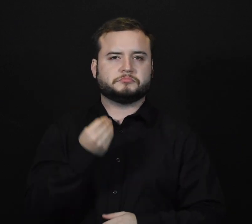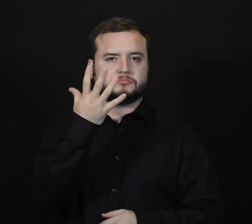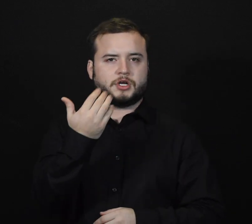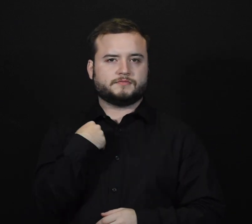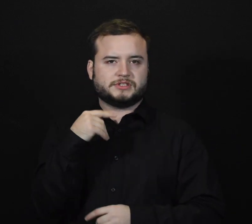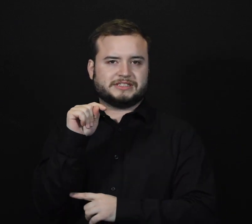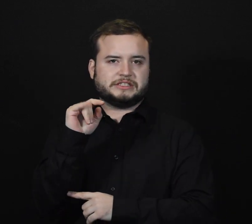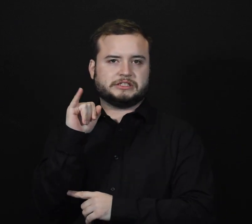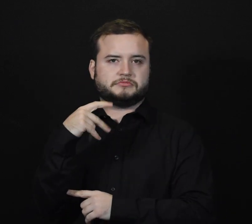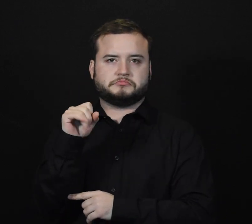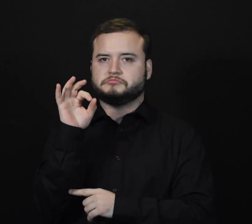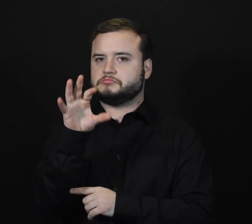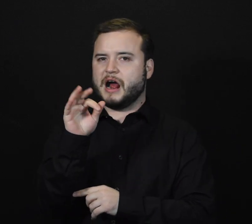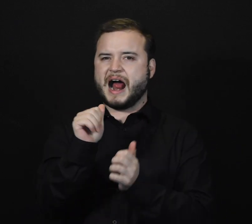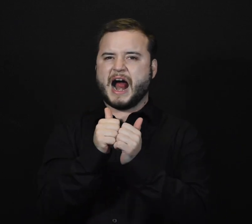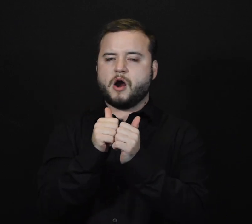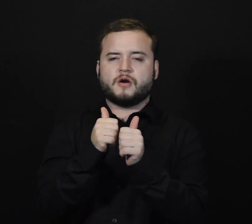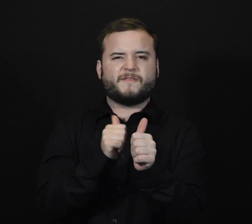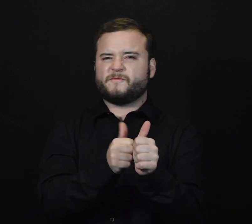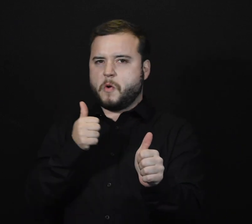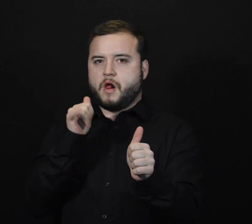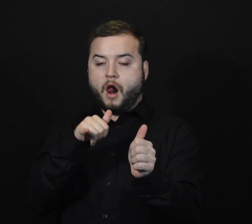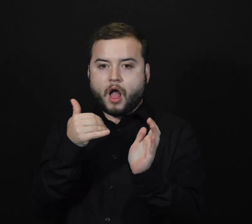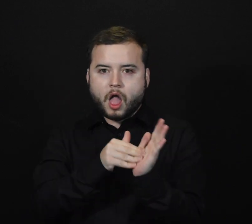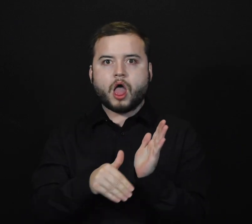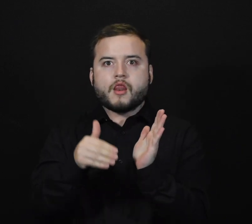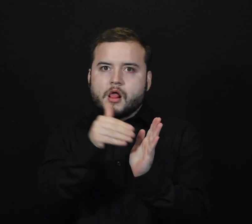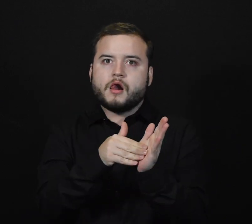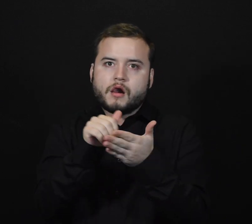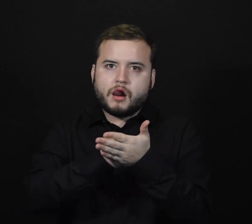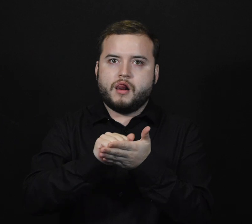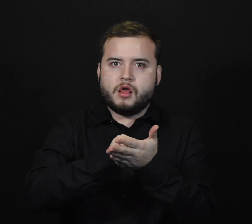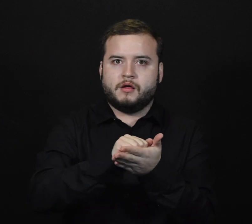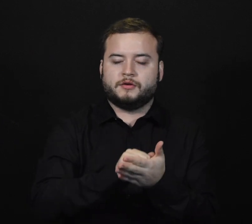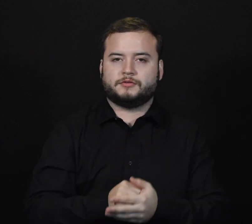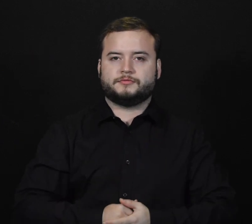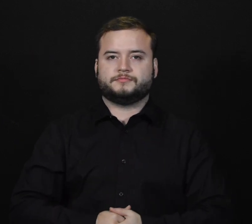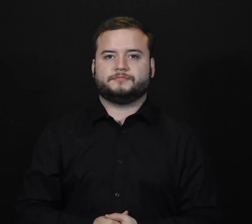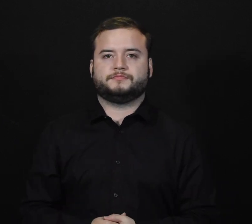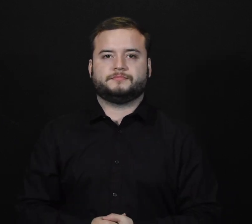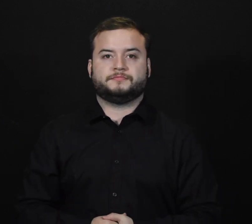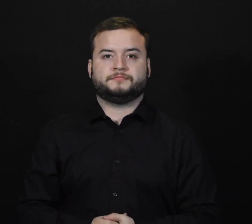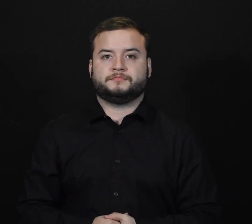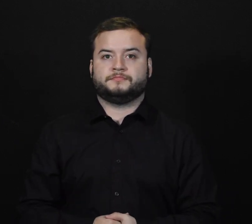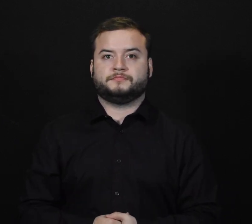There are some tips to help avoid that from happening.